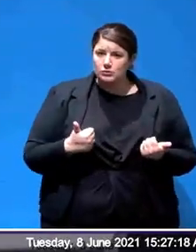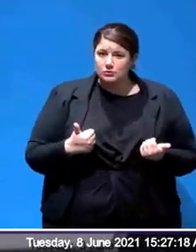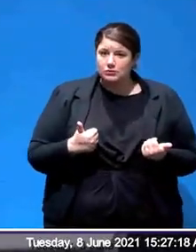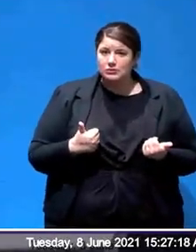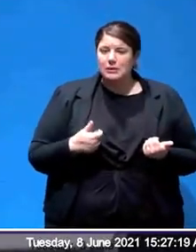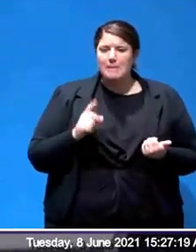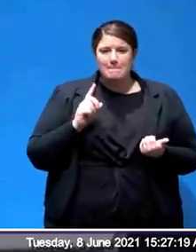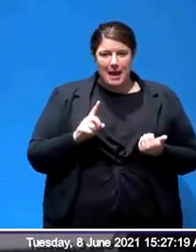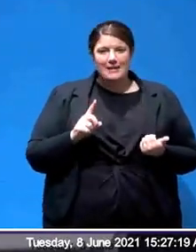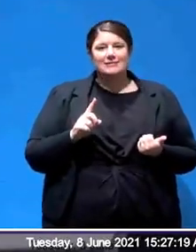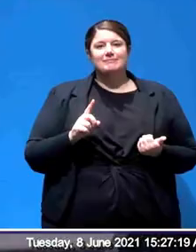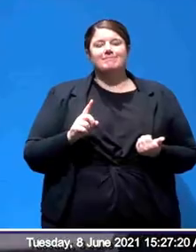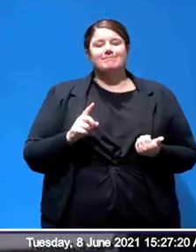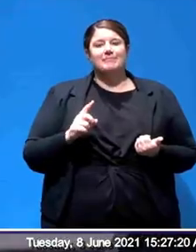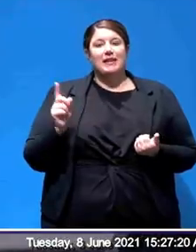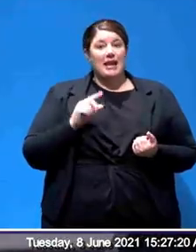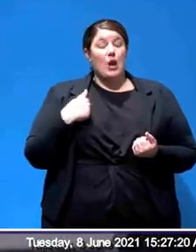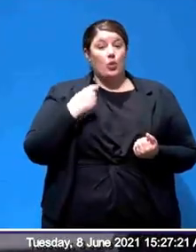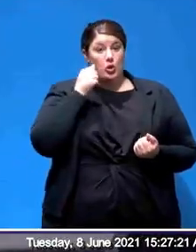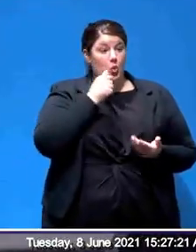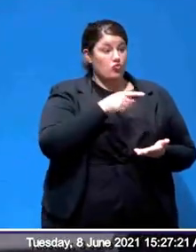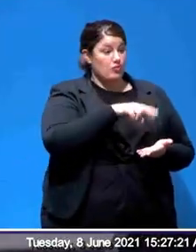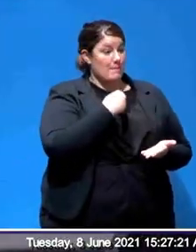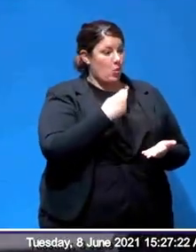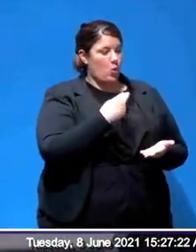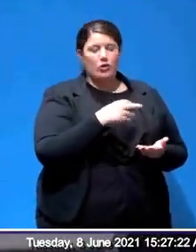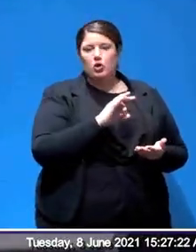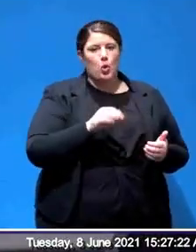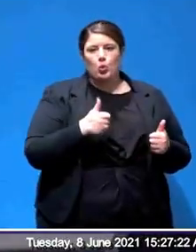But as we now know, the reporting was completely inadequate for the size and